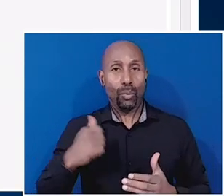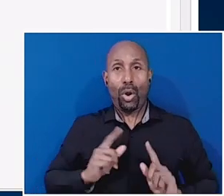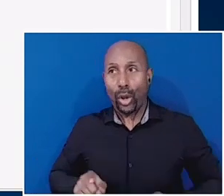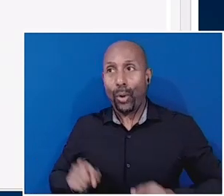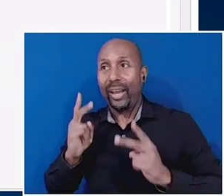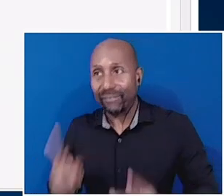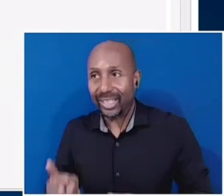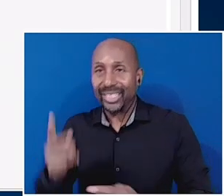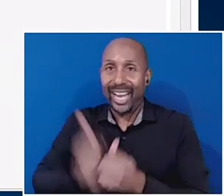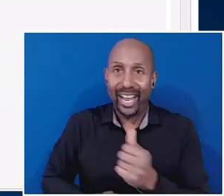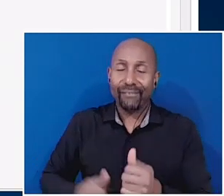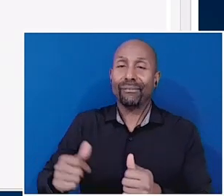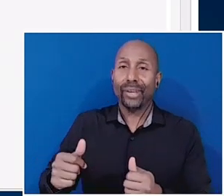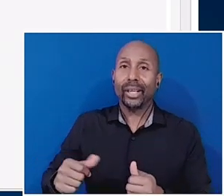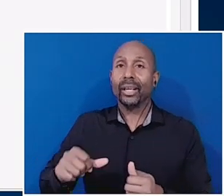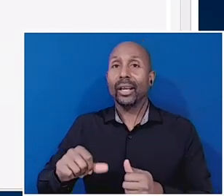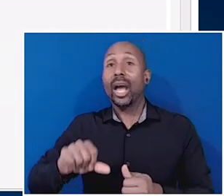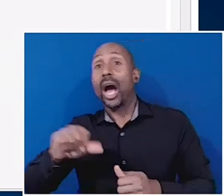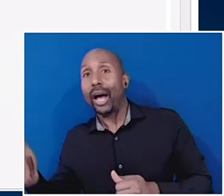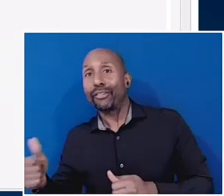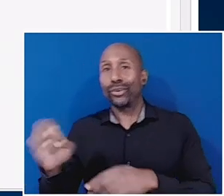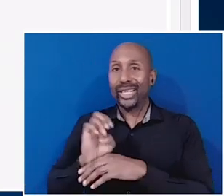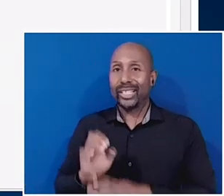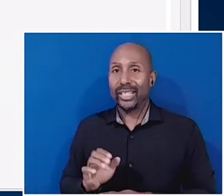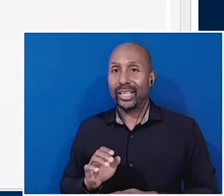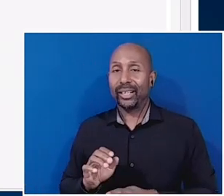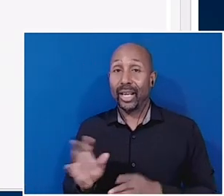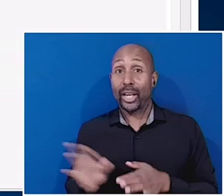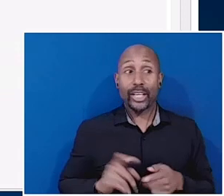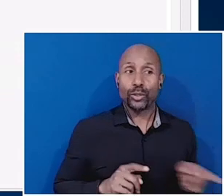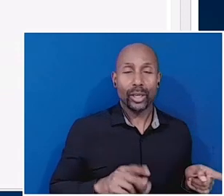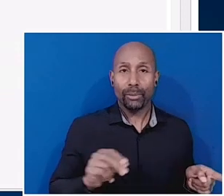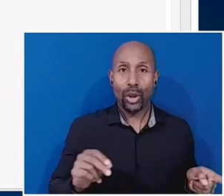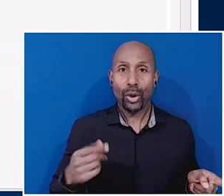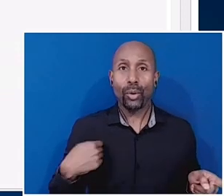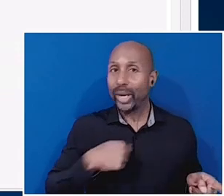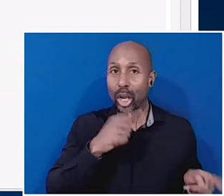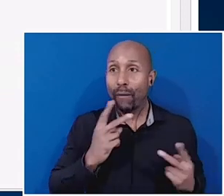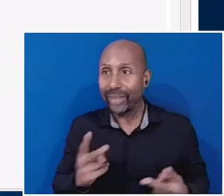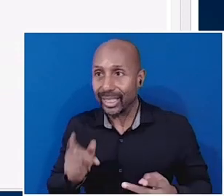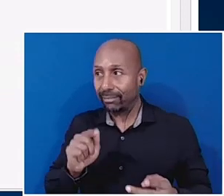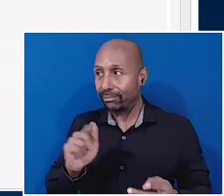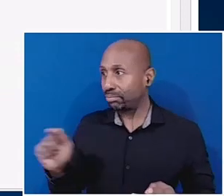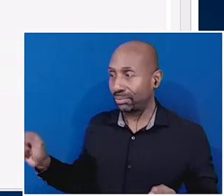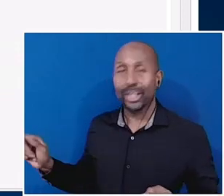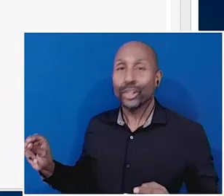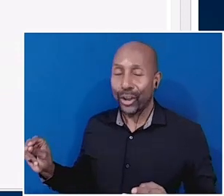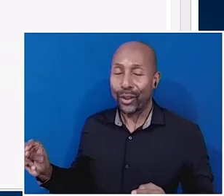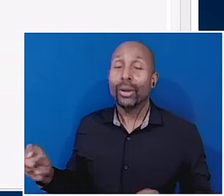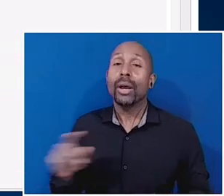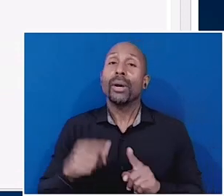the institution we accredit. But we ask that institution to understand